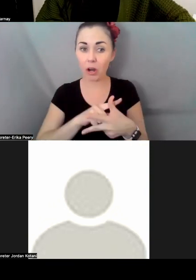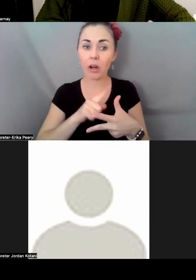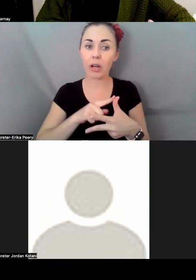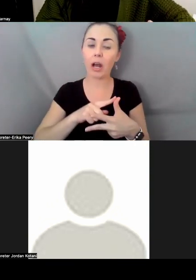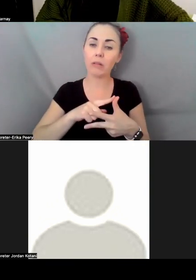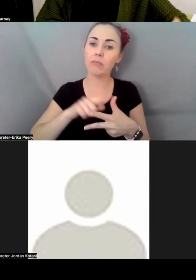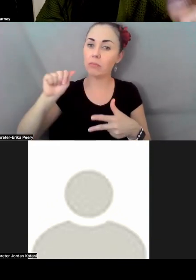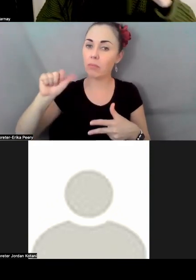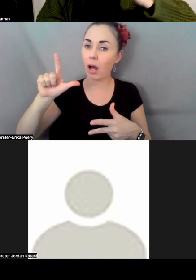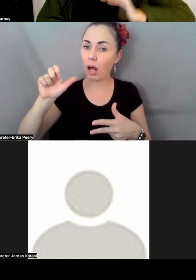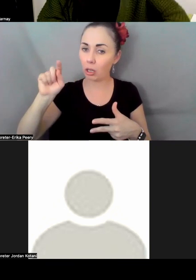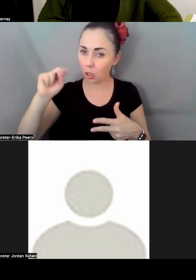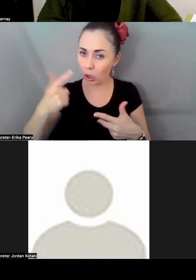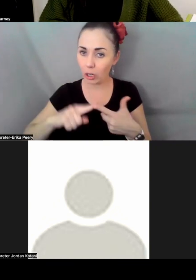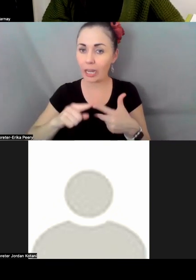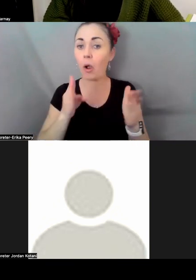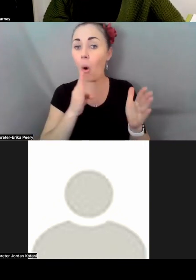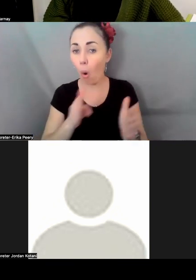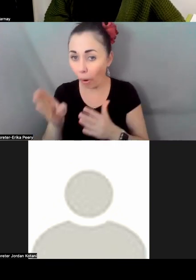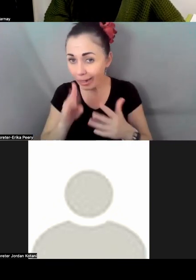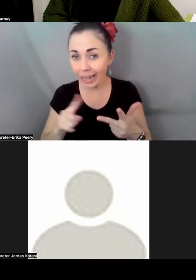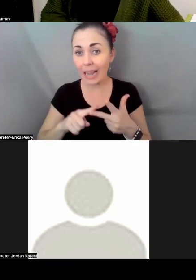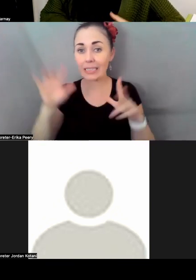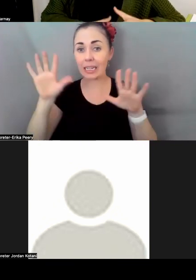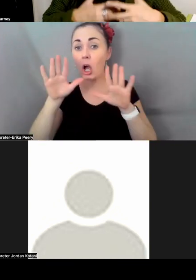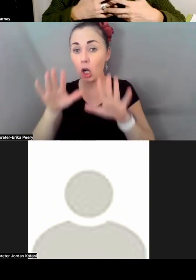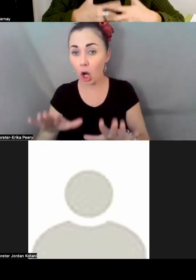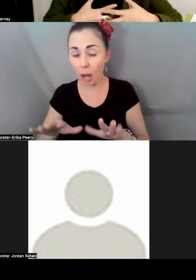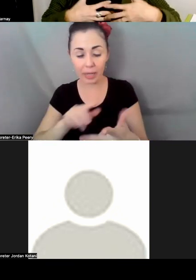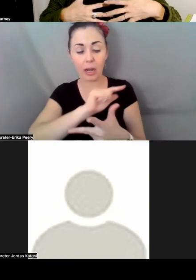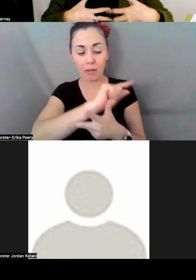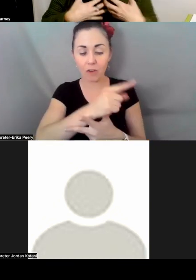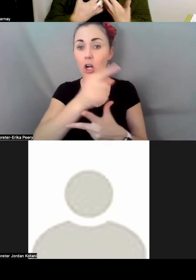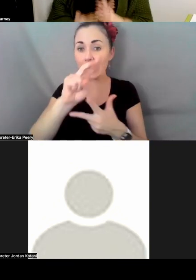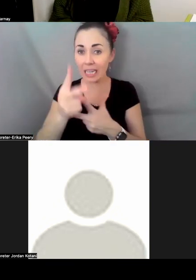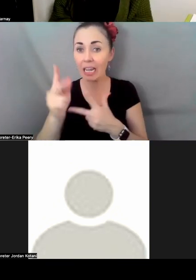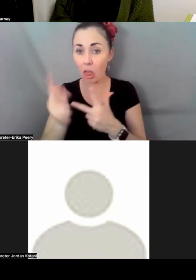organizing activity, and calming activity, going to help best prepare our children to